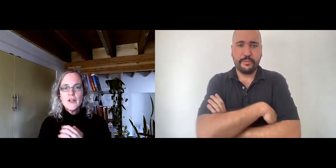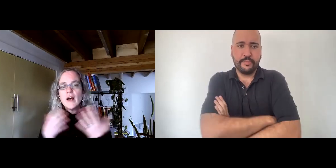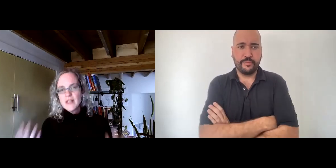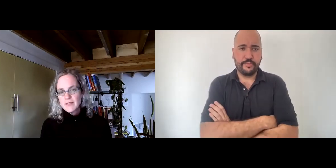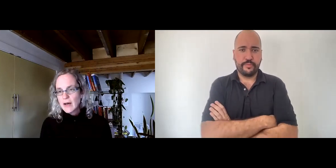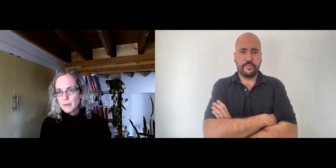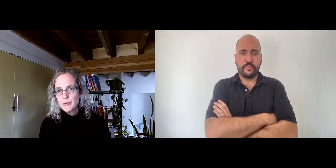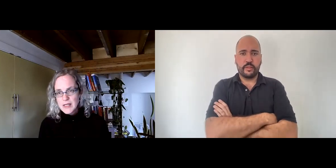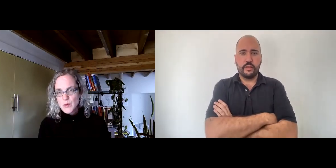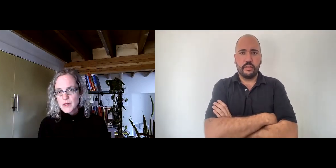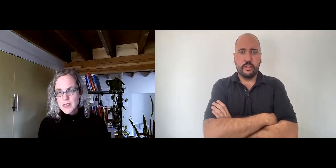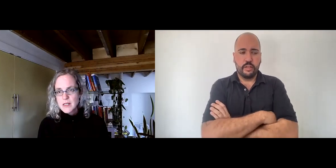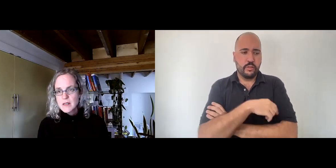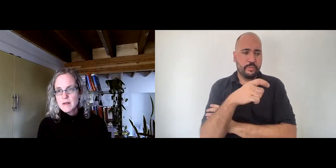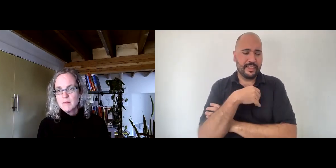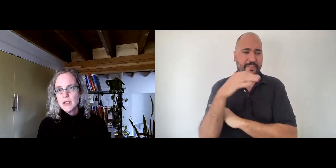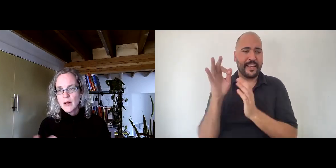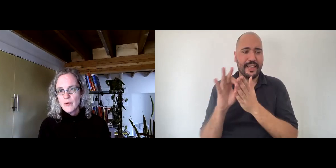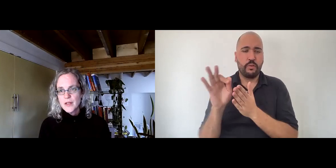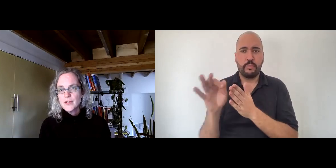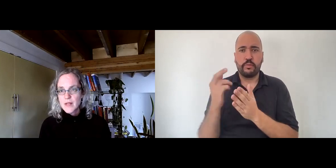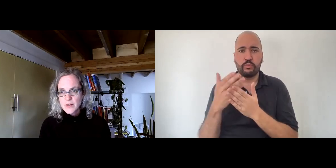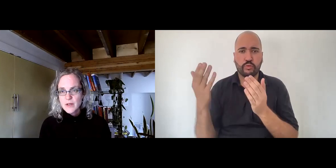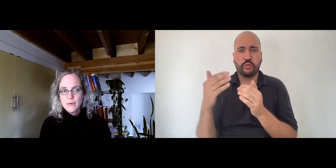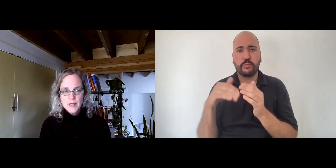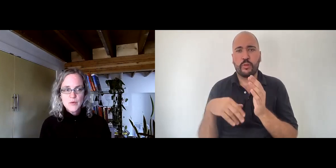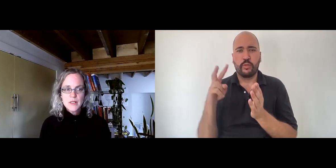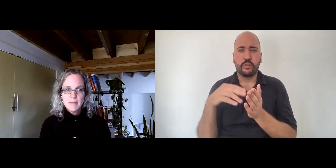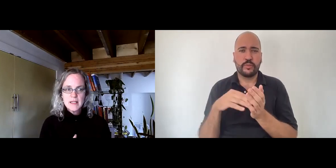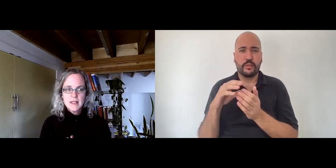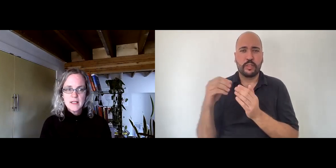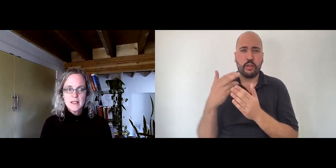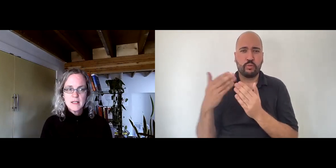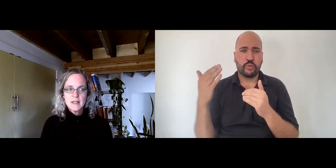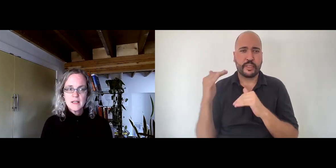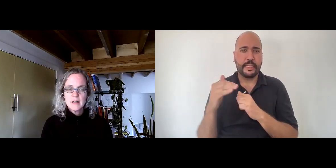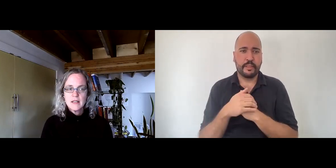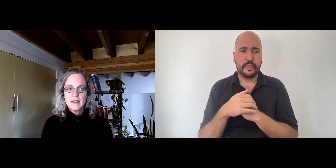You have to have countable resources below the $2,000 resource limit.